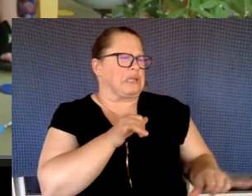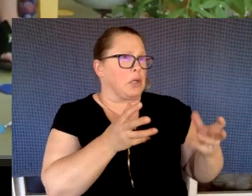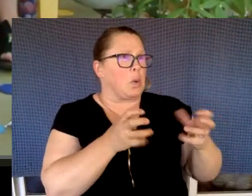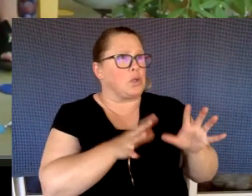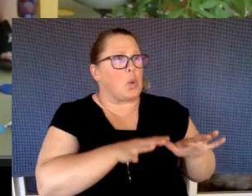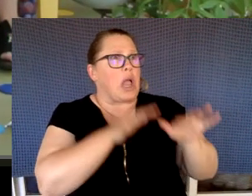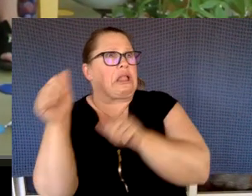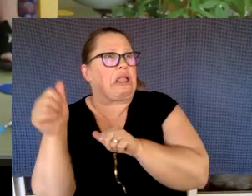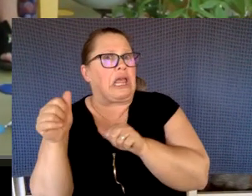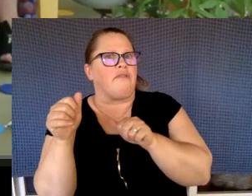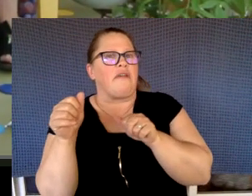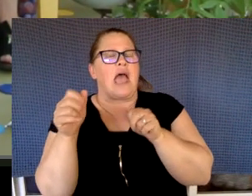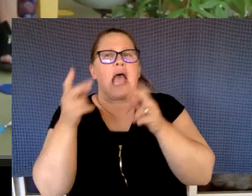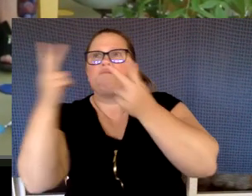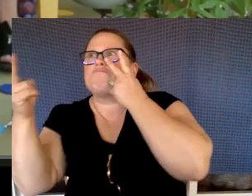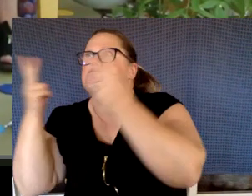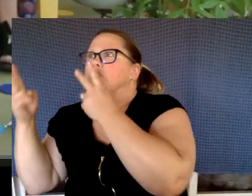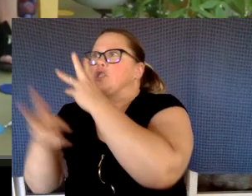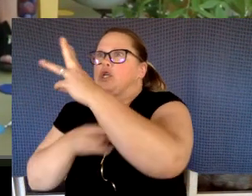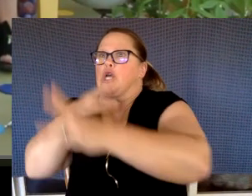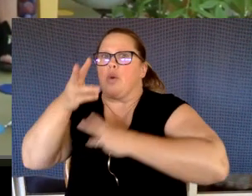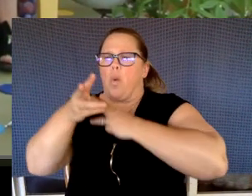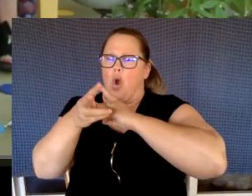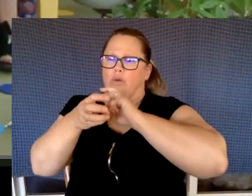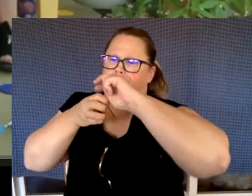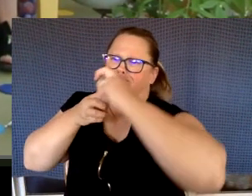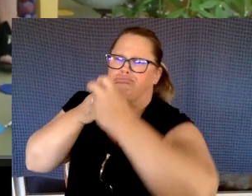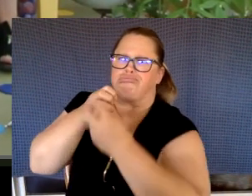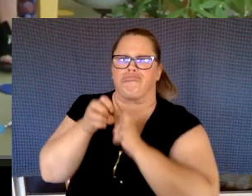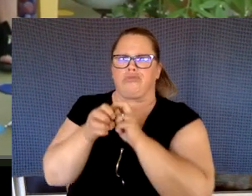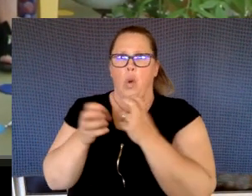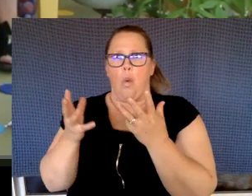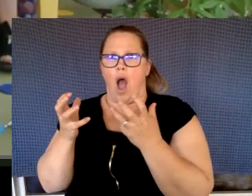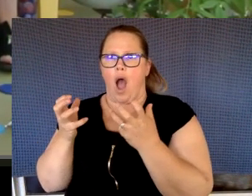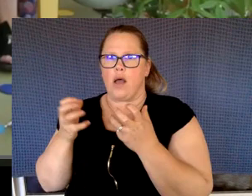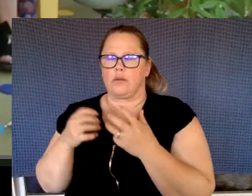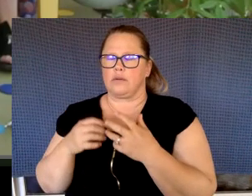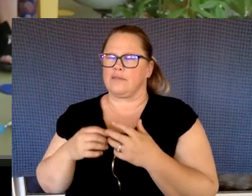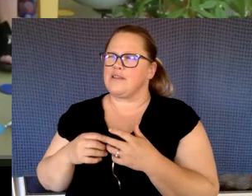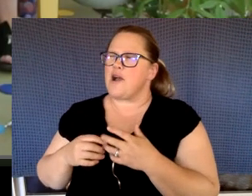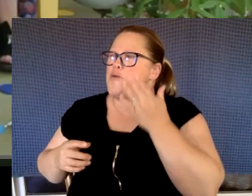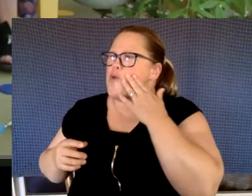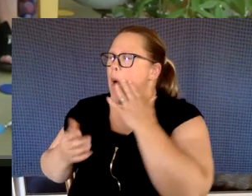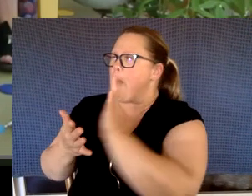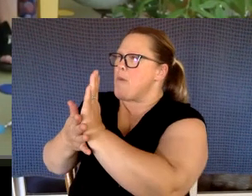world. You know Mrs Kane. That kind of reminds me and like the Wizard of Oz. Remember how Dorothy Gail